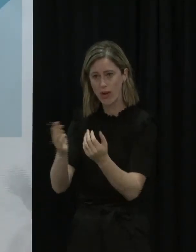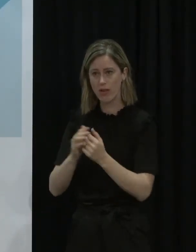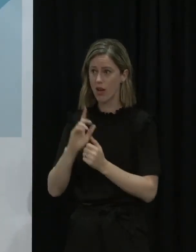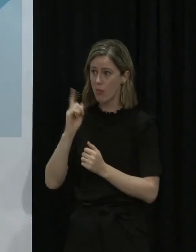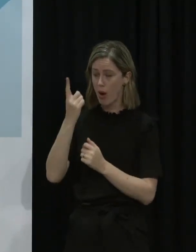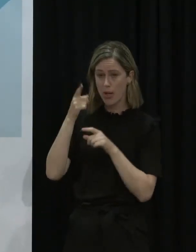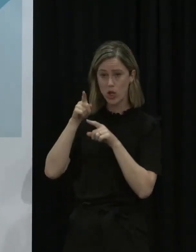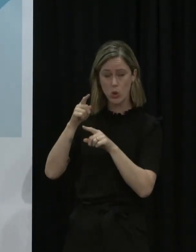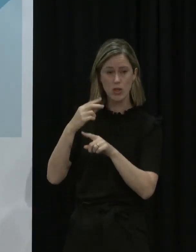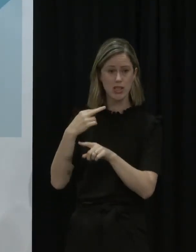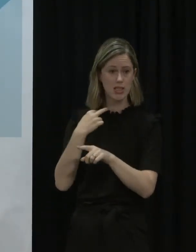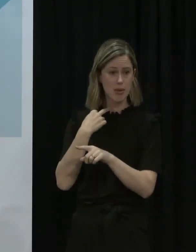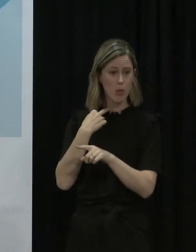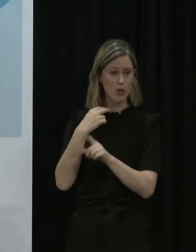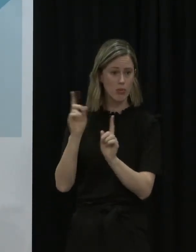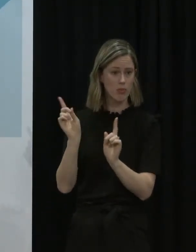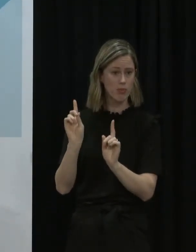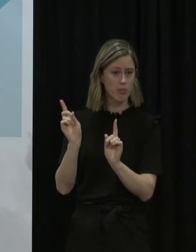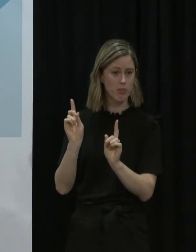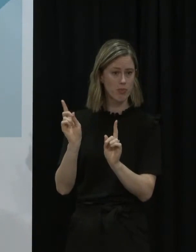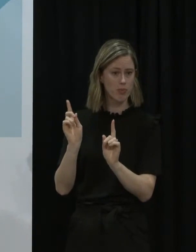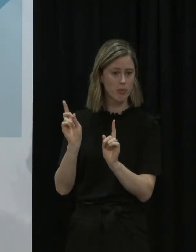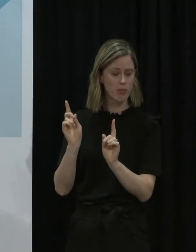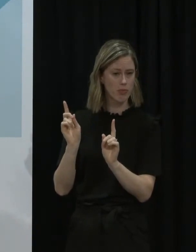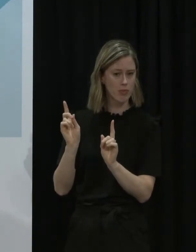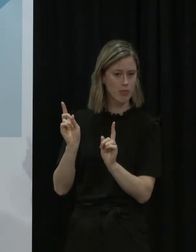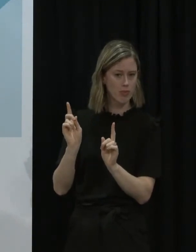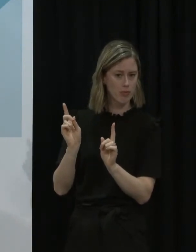need for vaccine equity around